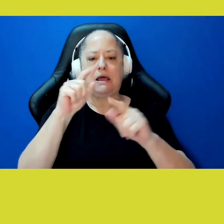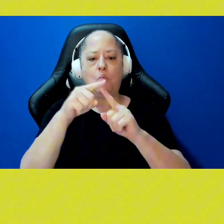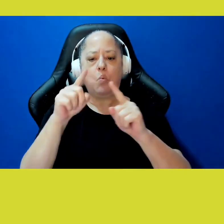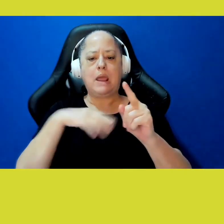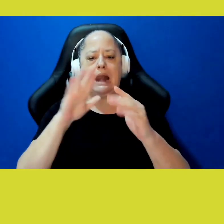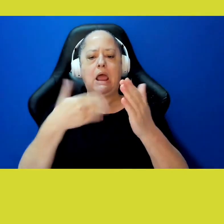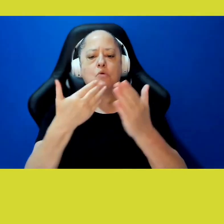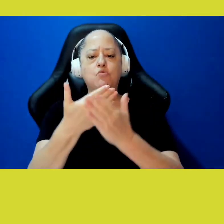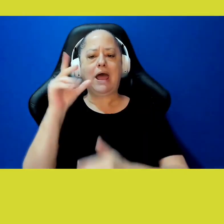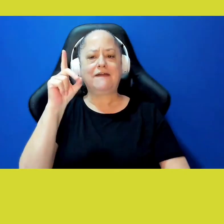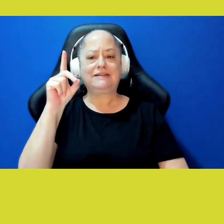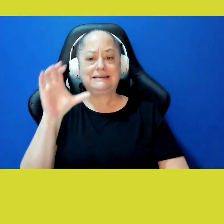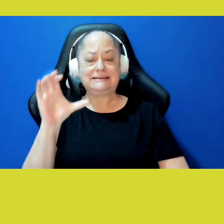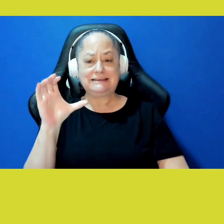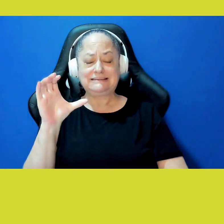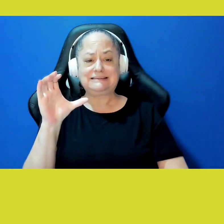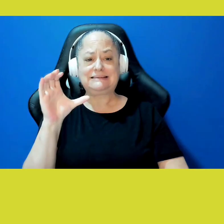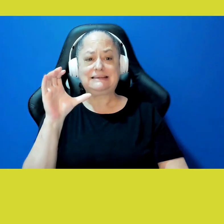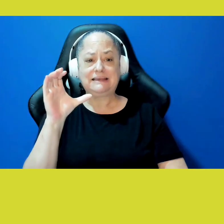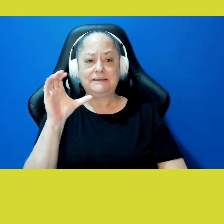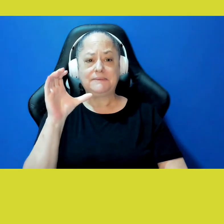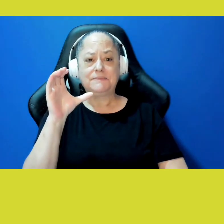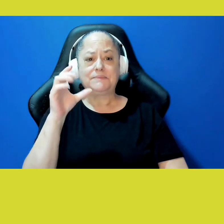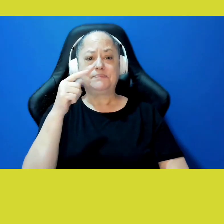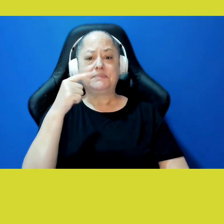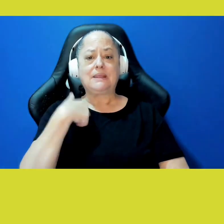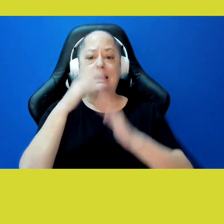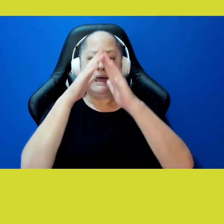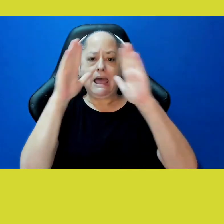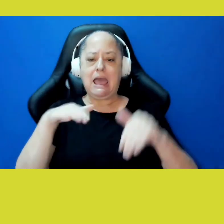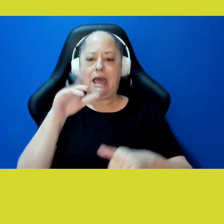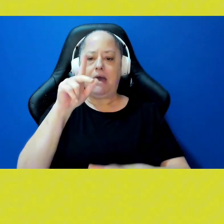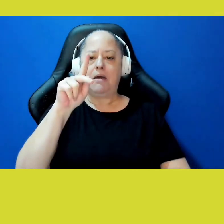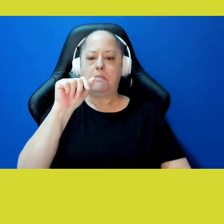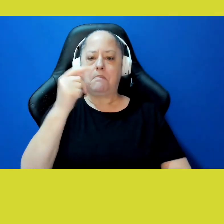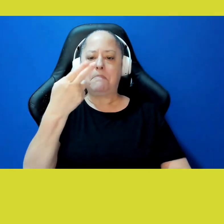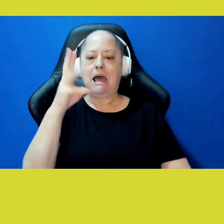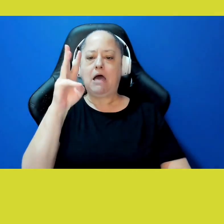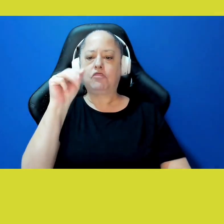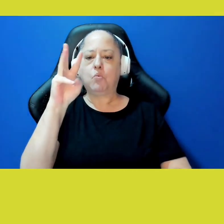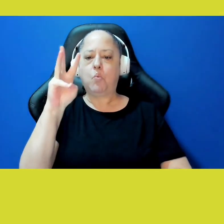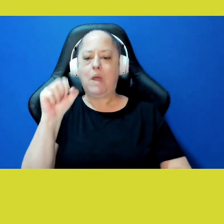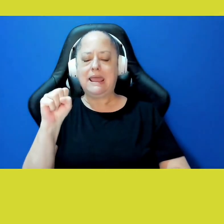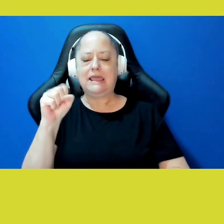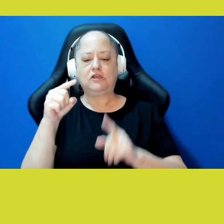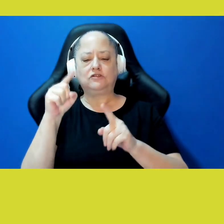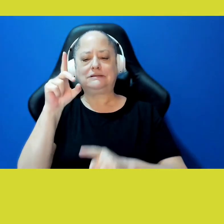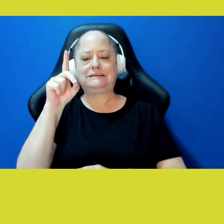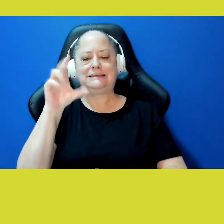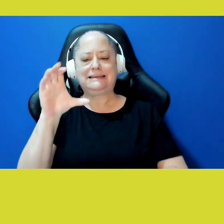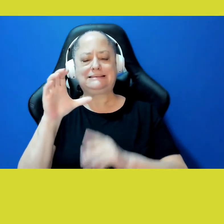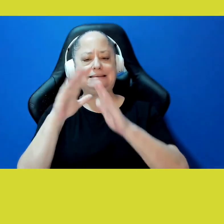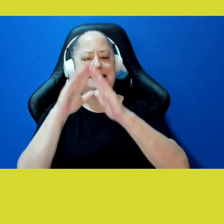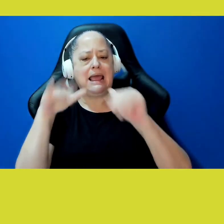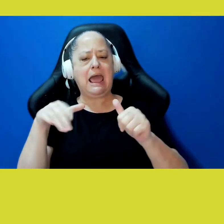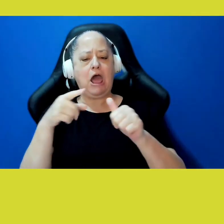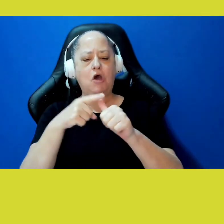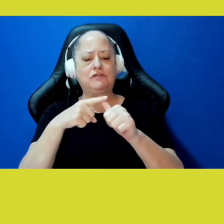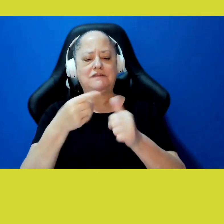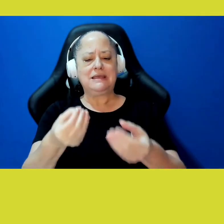and I got housed by pathways to housing DC housing- first. It gave me the opportunity because I remember